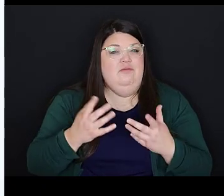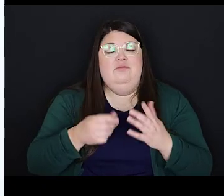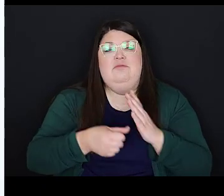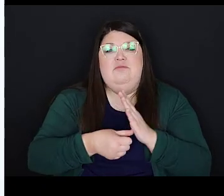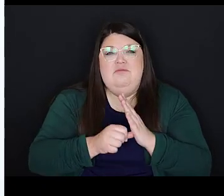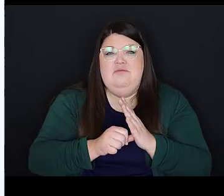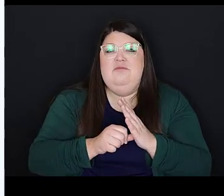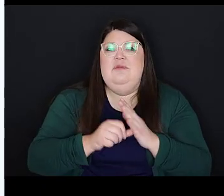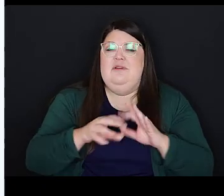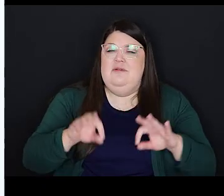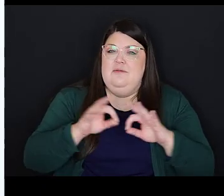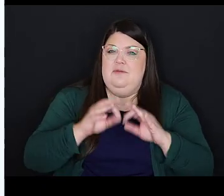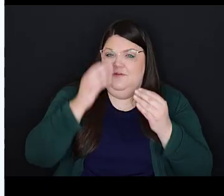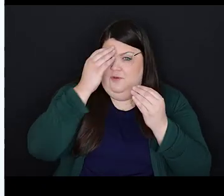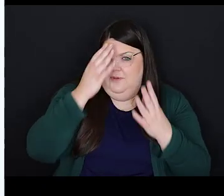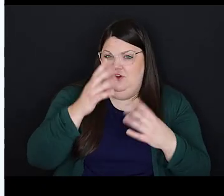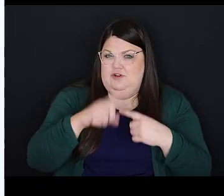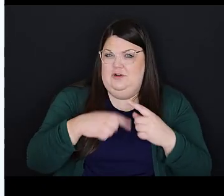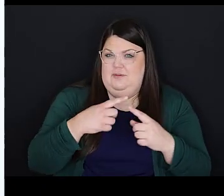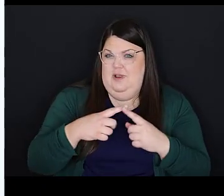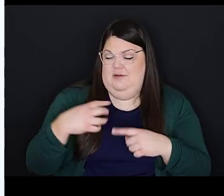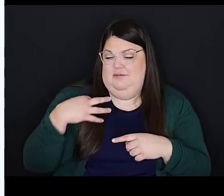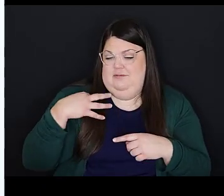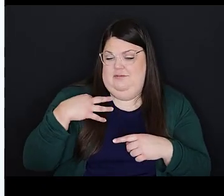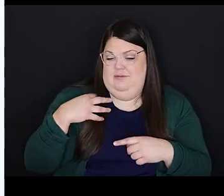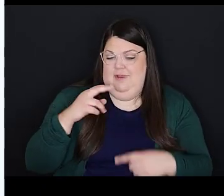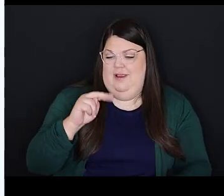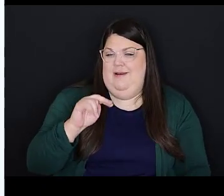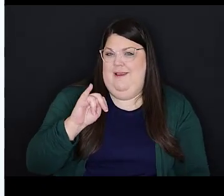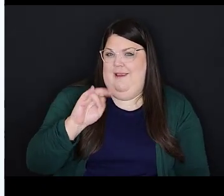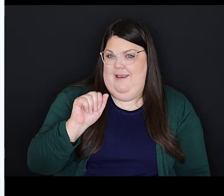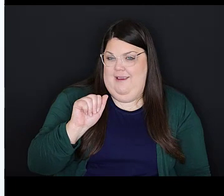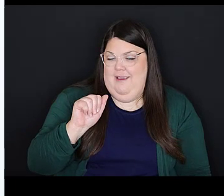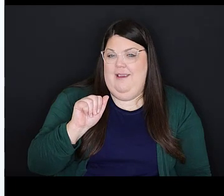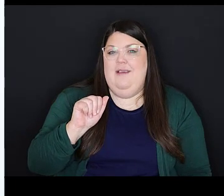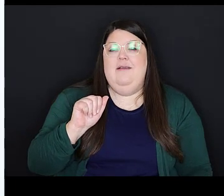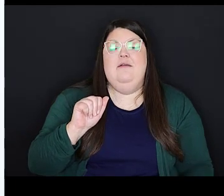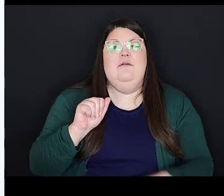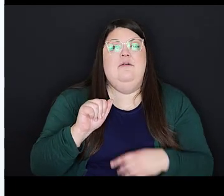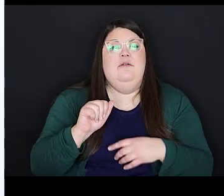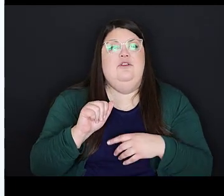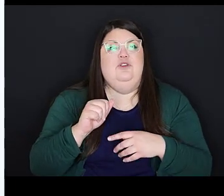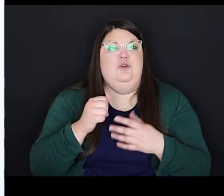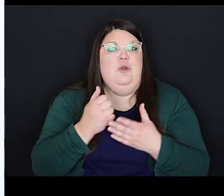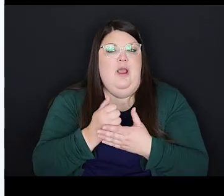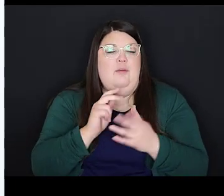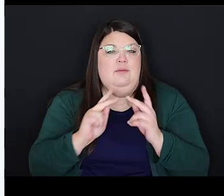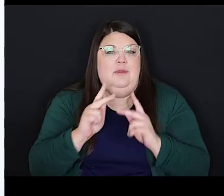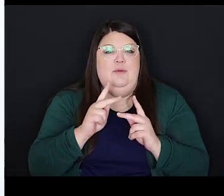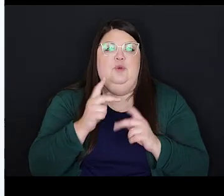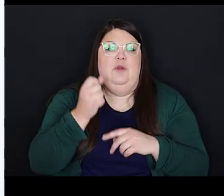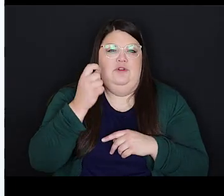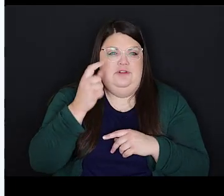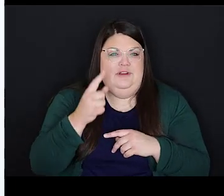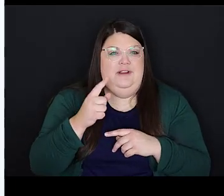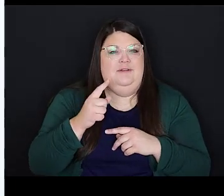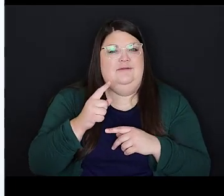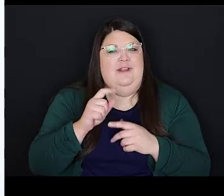Notice Inviting Applications (NIA) to assist the applicants’ understanding of this competition.